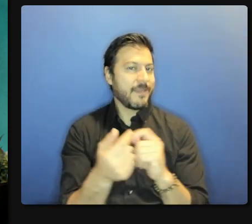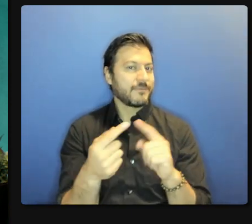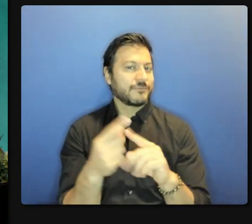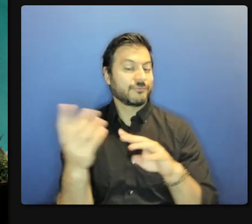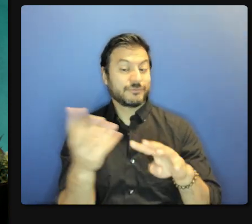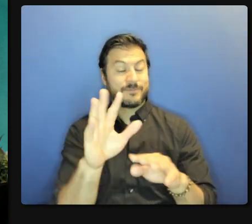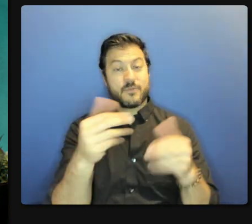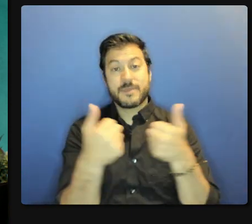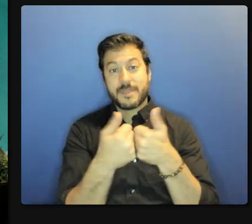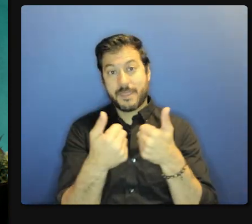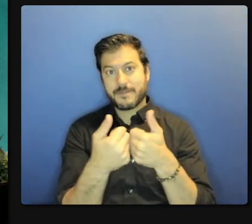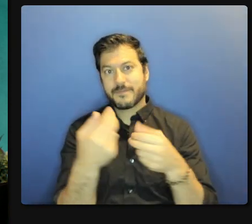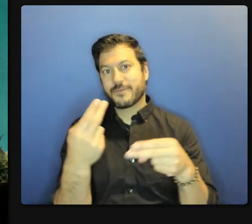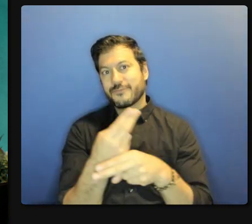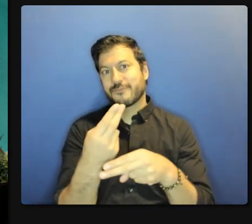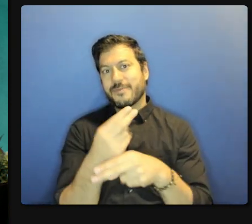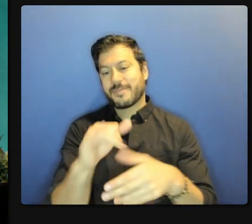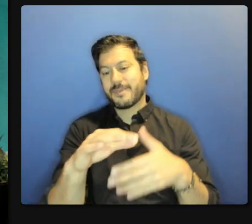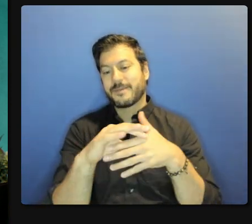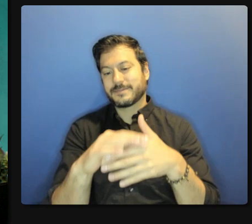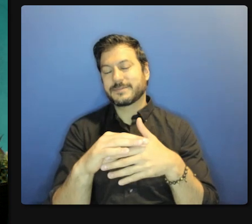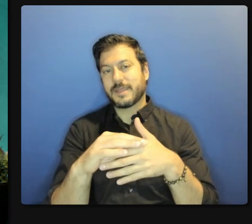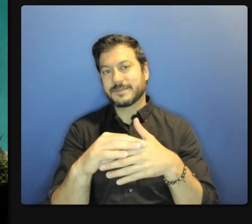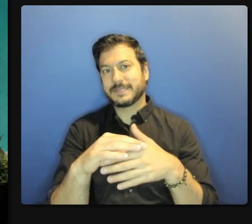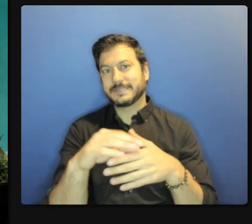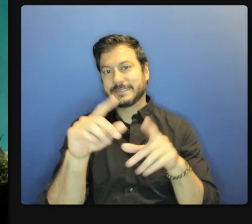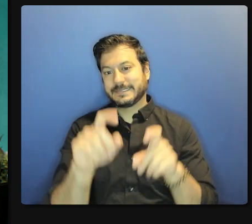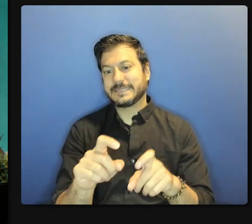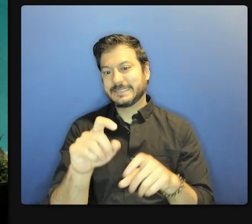and how to stream your game. using the content test application.